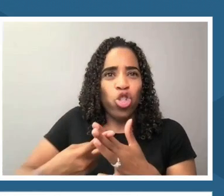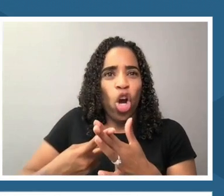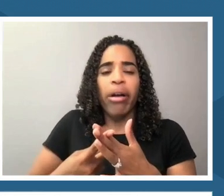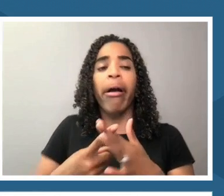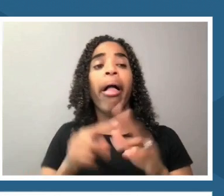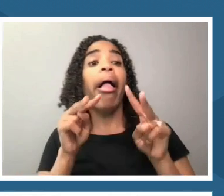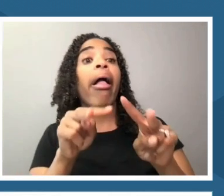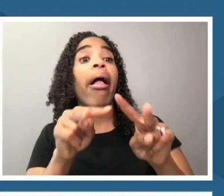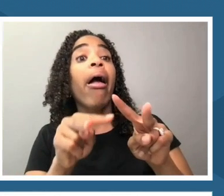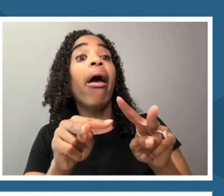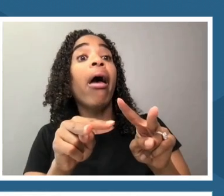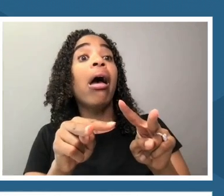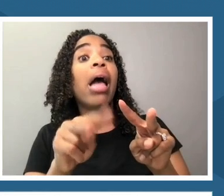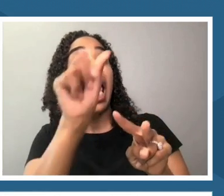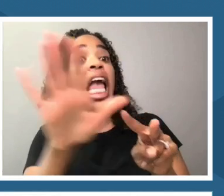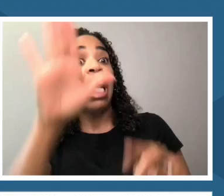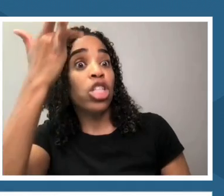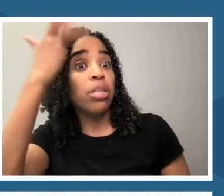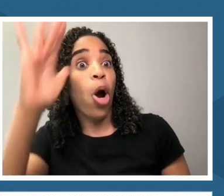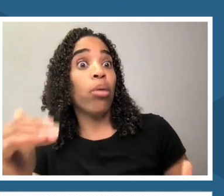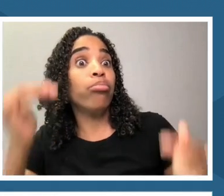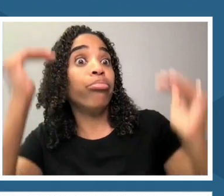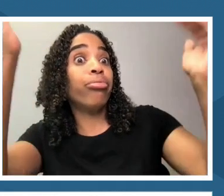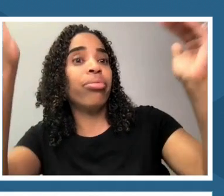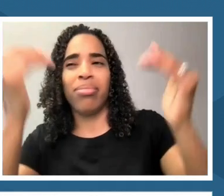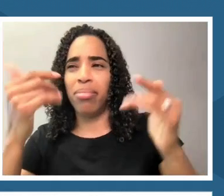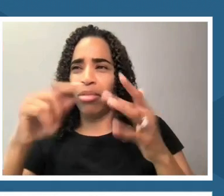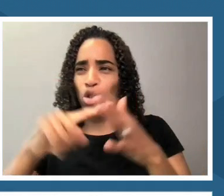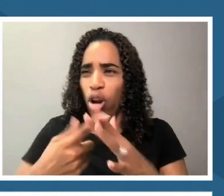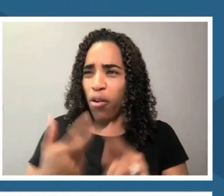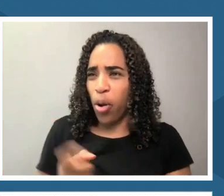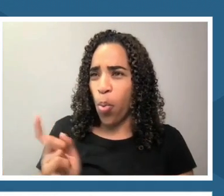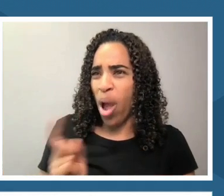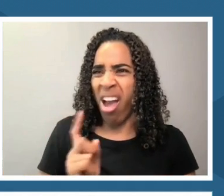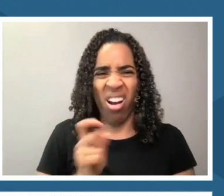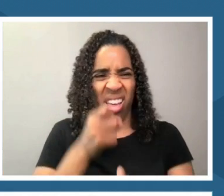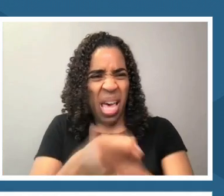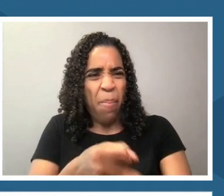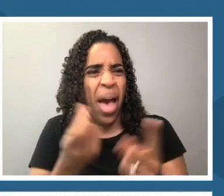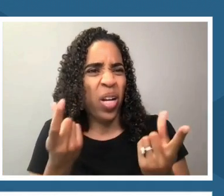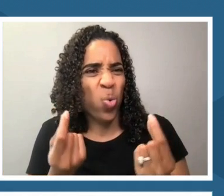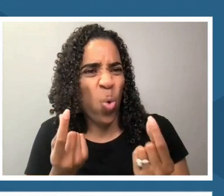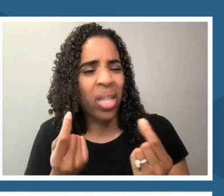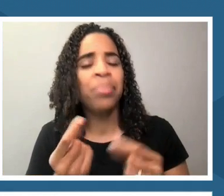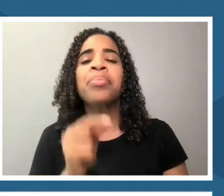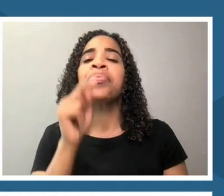delving deeper into the topic that tk and i discussed earlier today and in